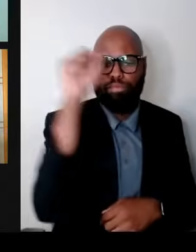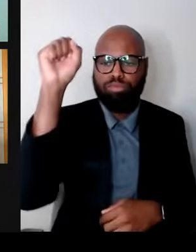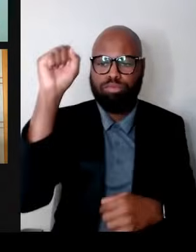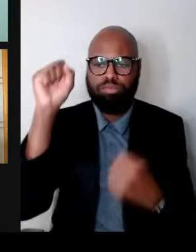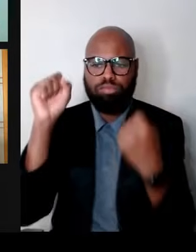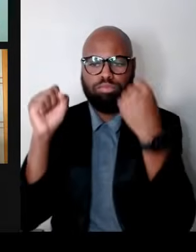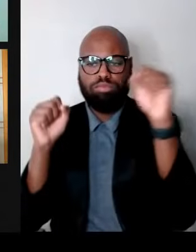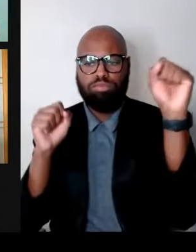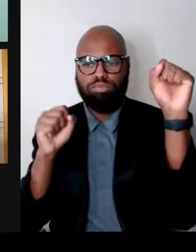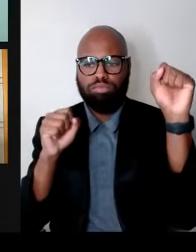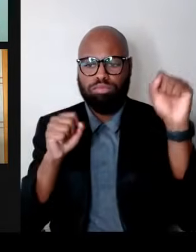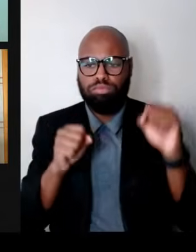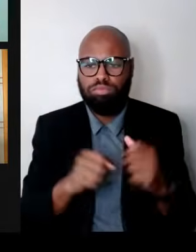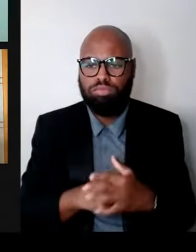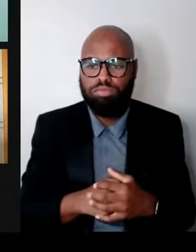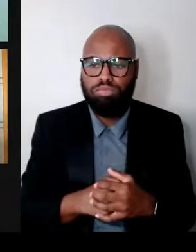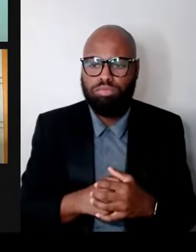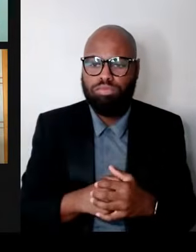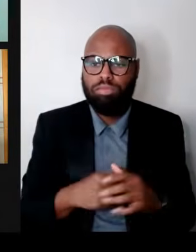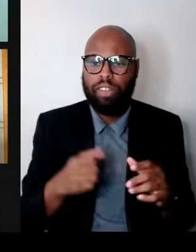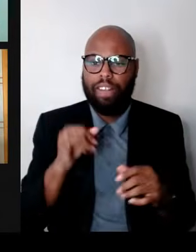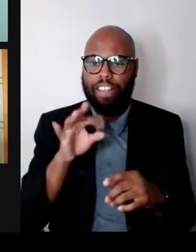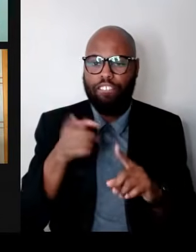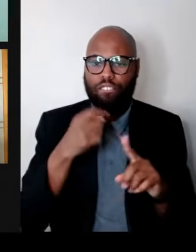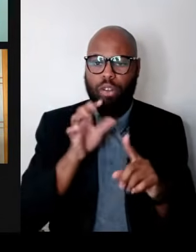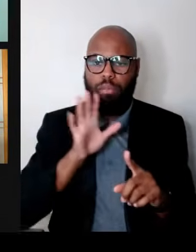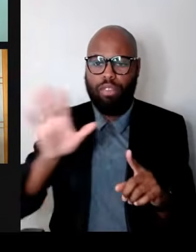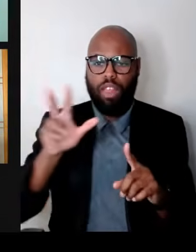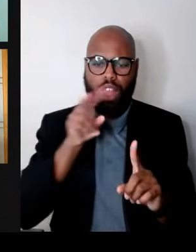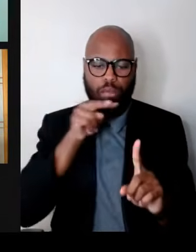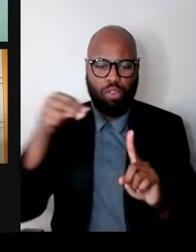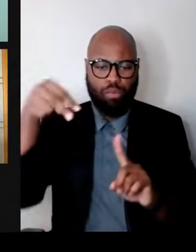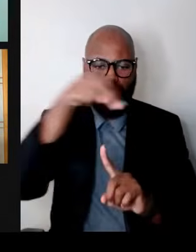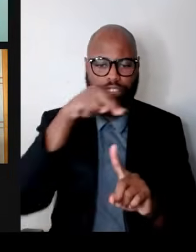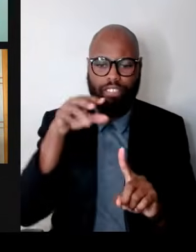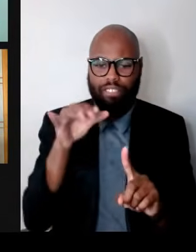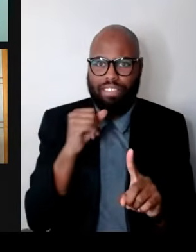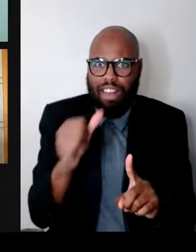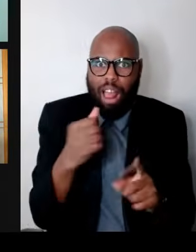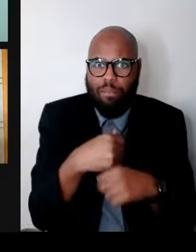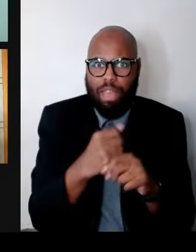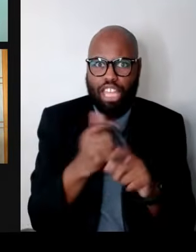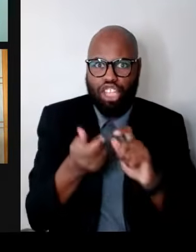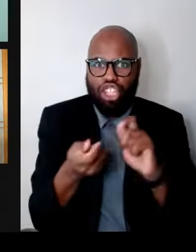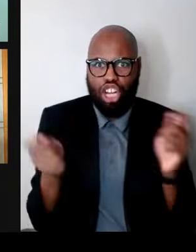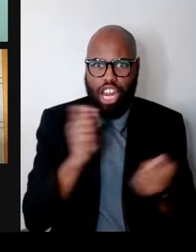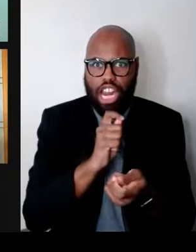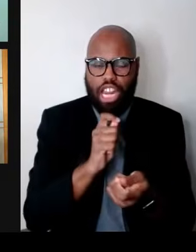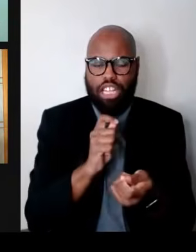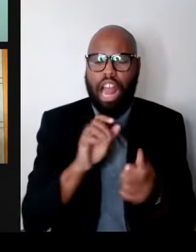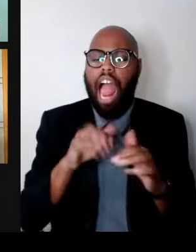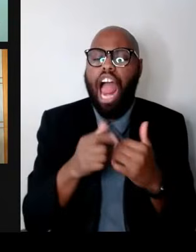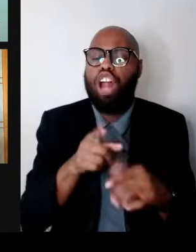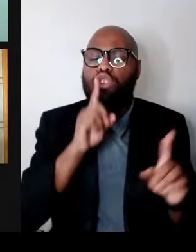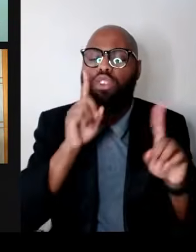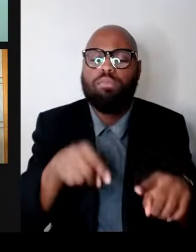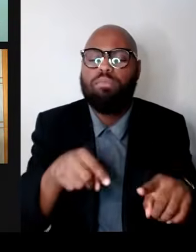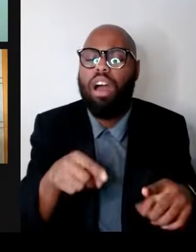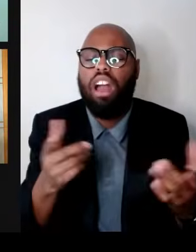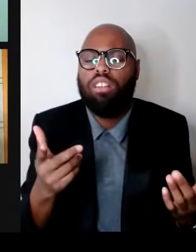if from their perspective, it's not creating a change? How do you respond? What do you see as the purpose of activism?